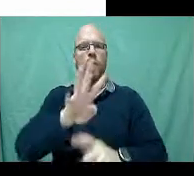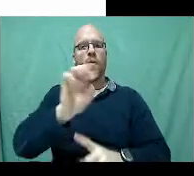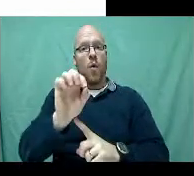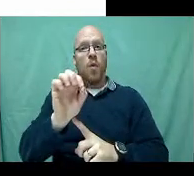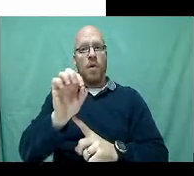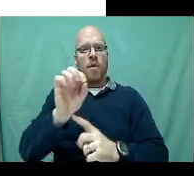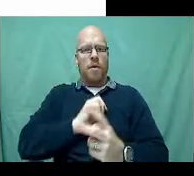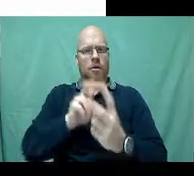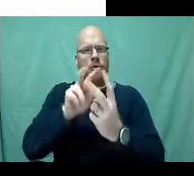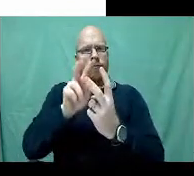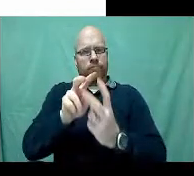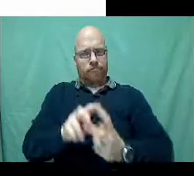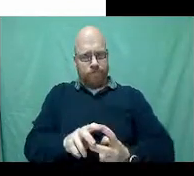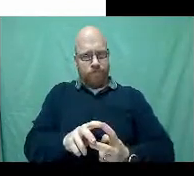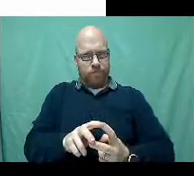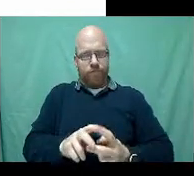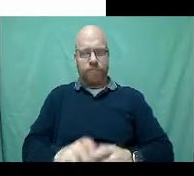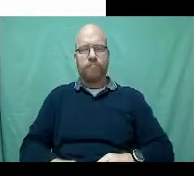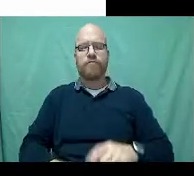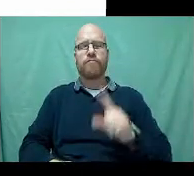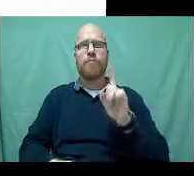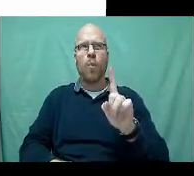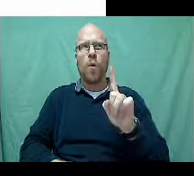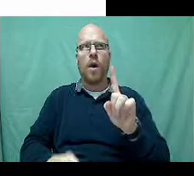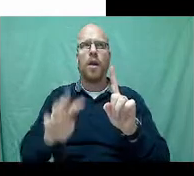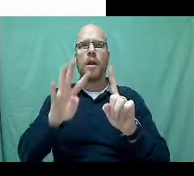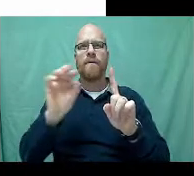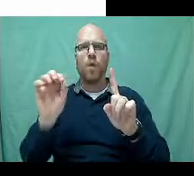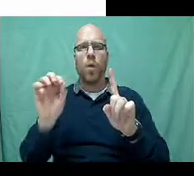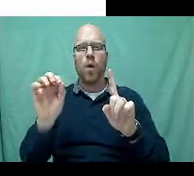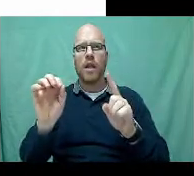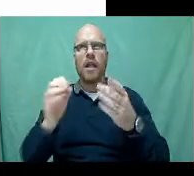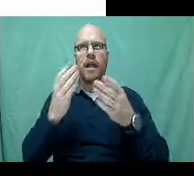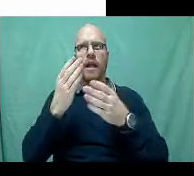So we need factors of 40, one in 40 divided